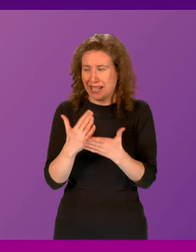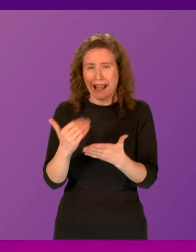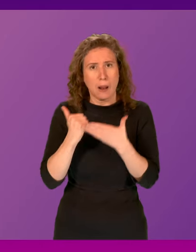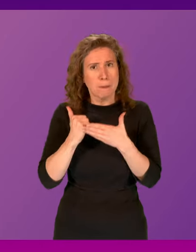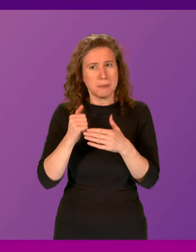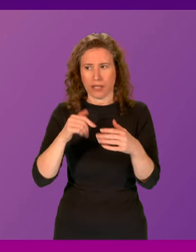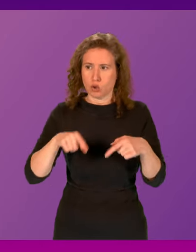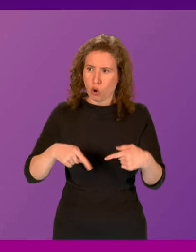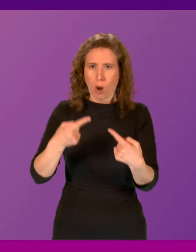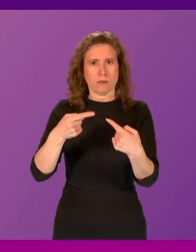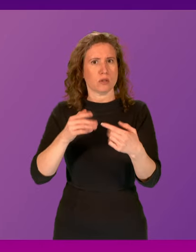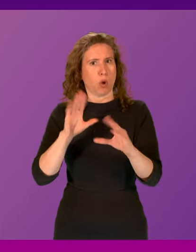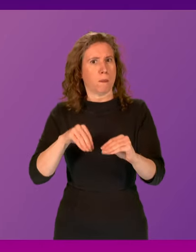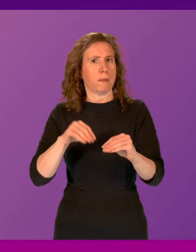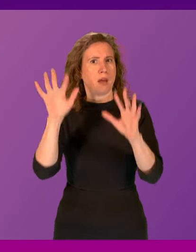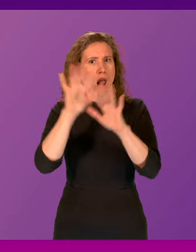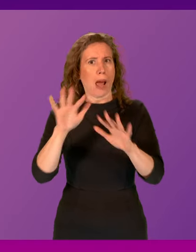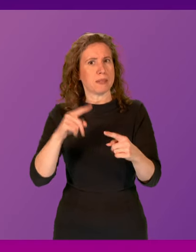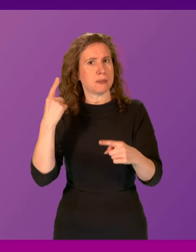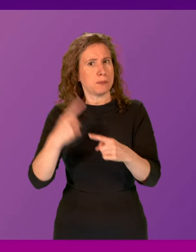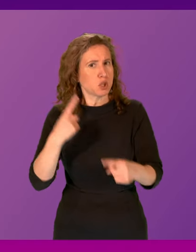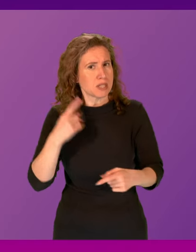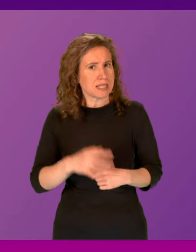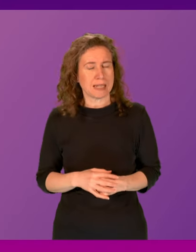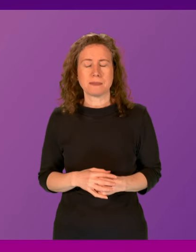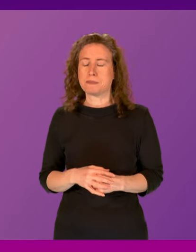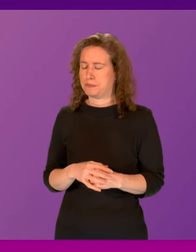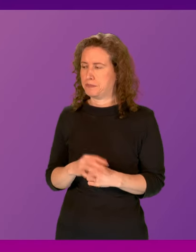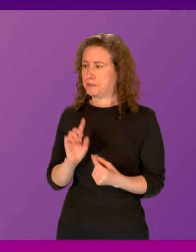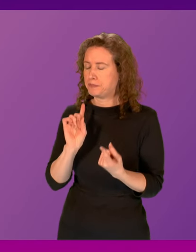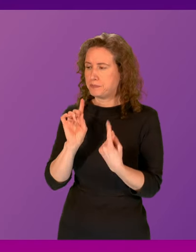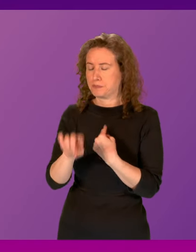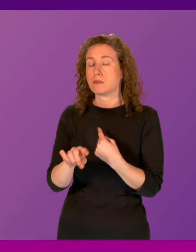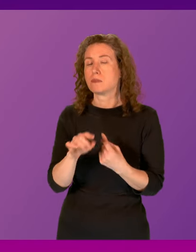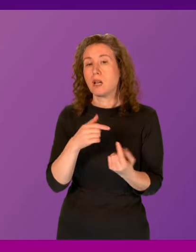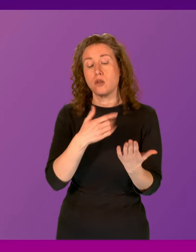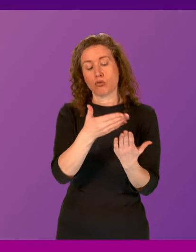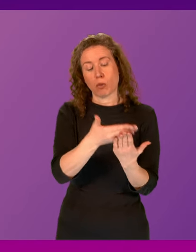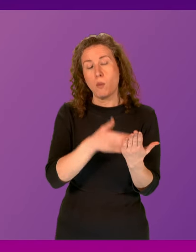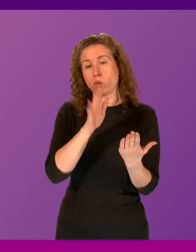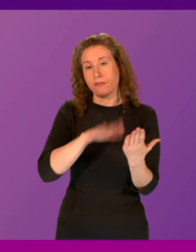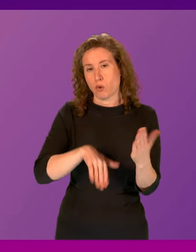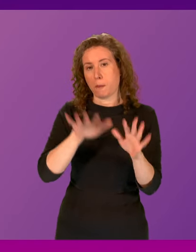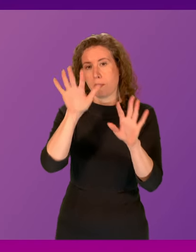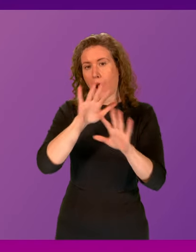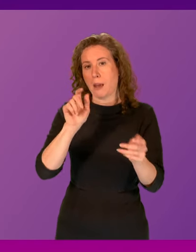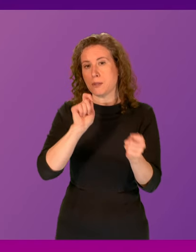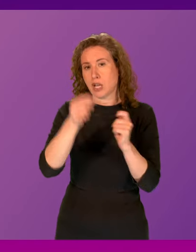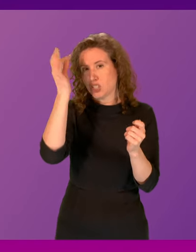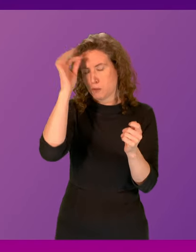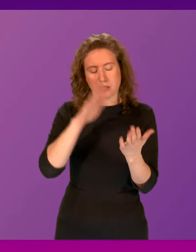First, we take the report from the Climate Change Committee extremely seriously. Chris